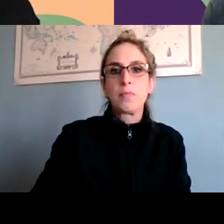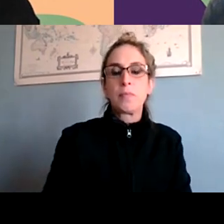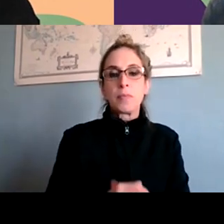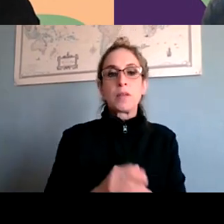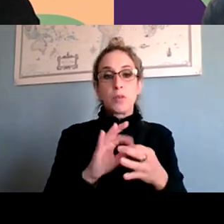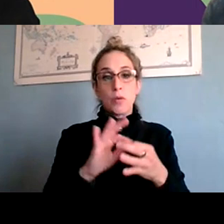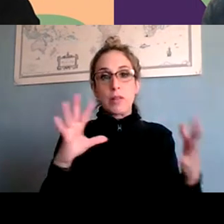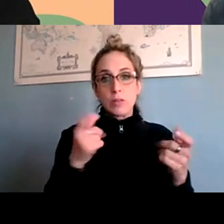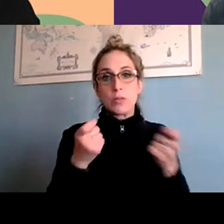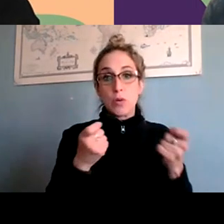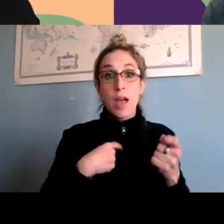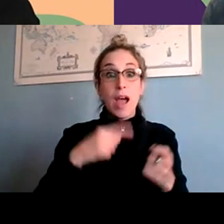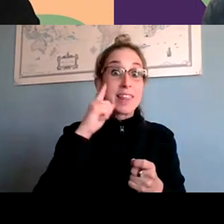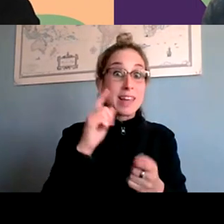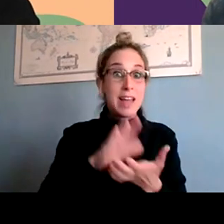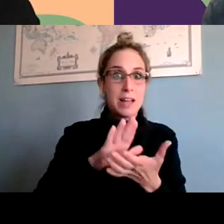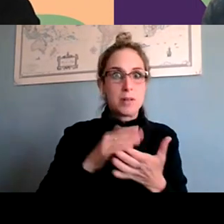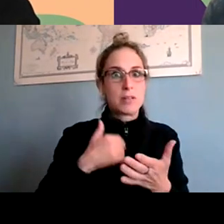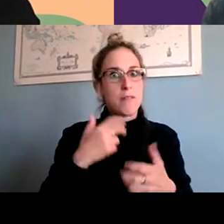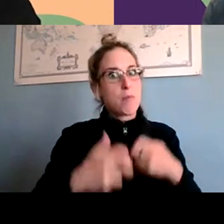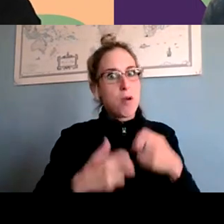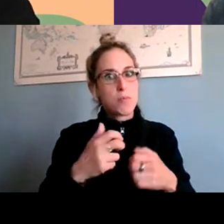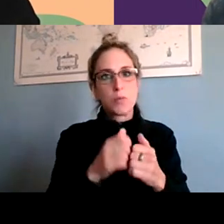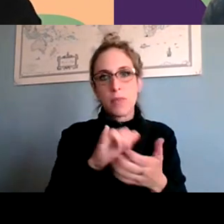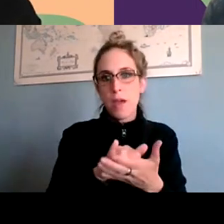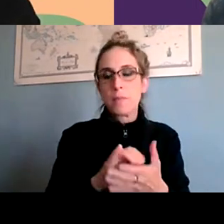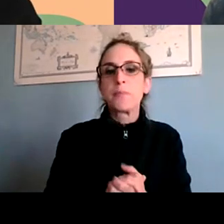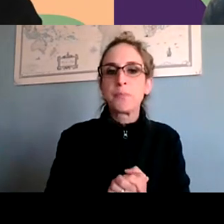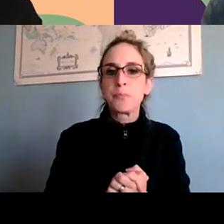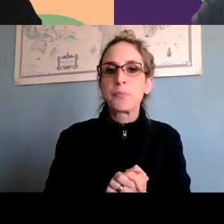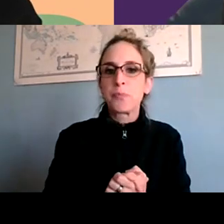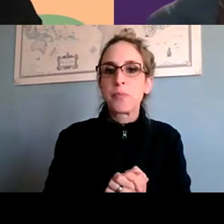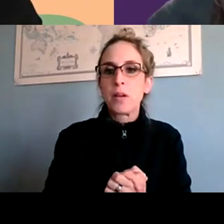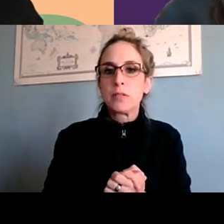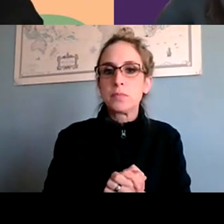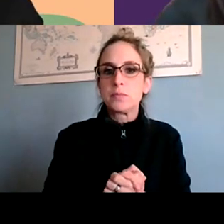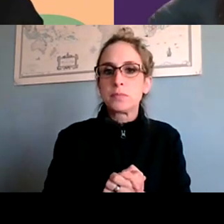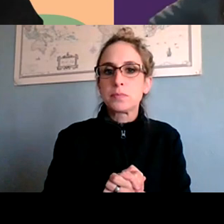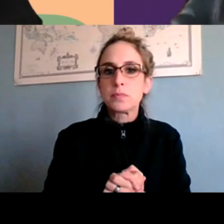Aurora Chang: And I think academics have a lot of problems with that. Aurora Chang: yeah you know i'm not the expert.